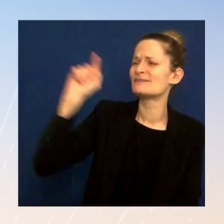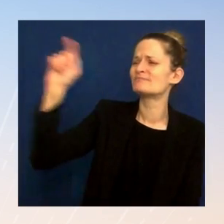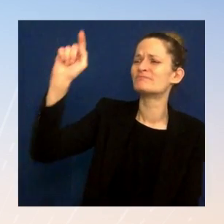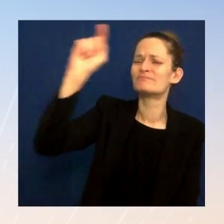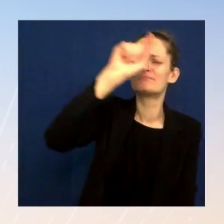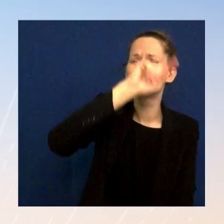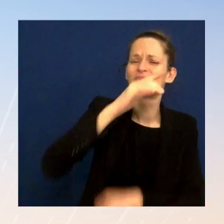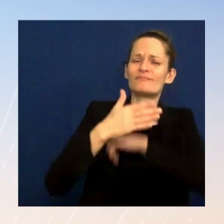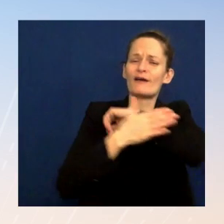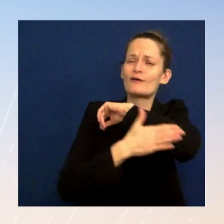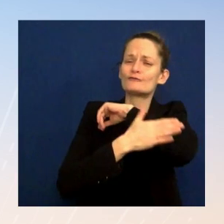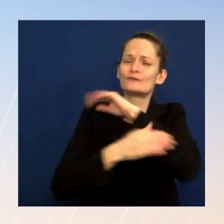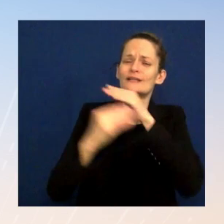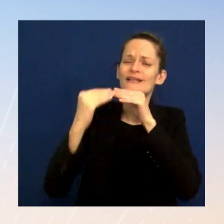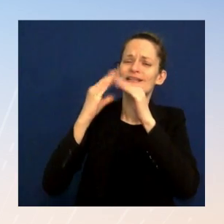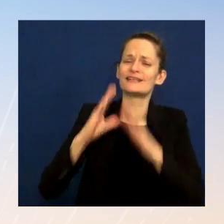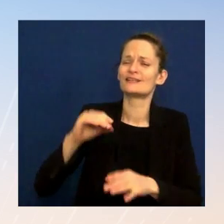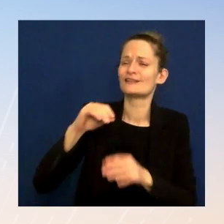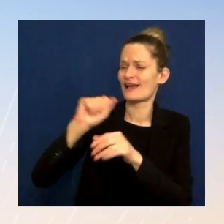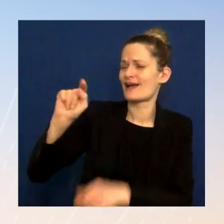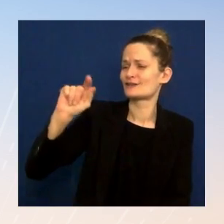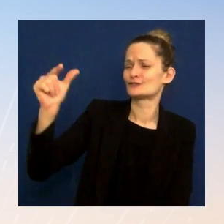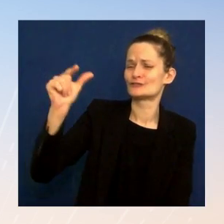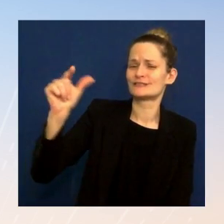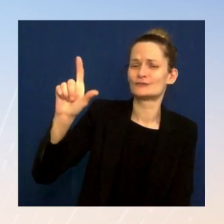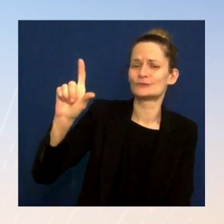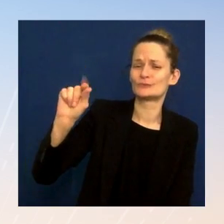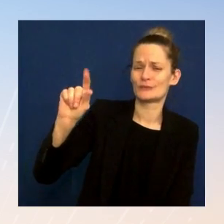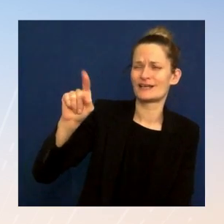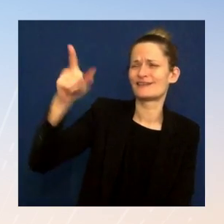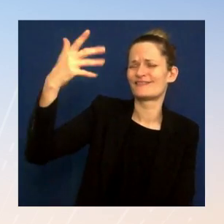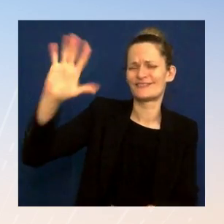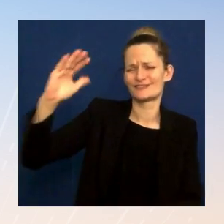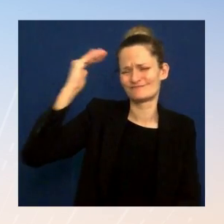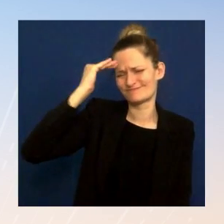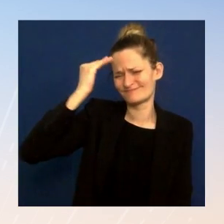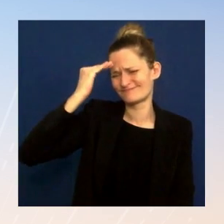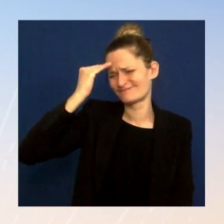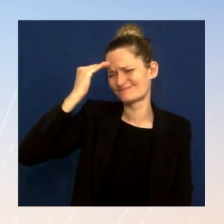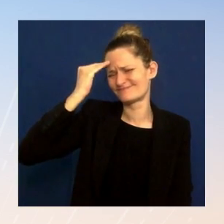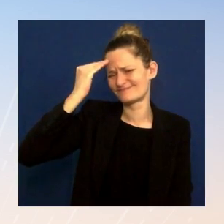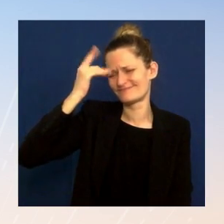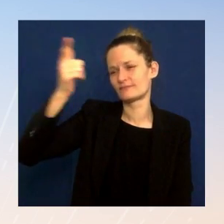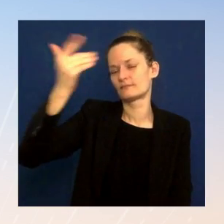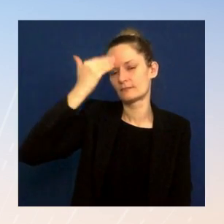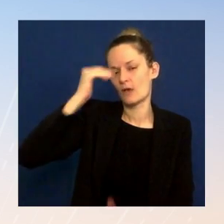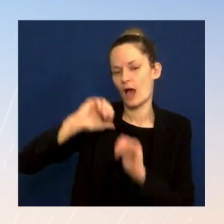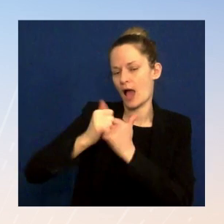with how you legislate here in the United States. They watch closely. They know that it can take some time.